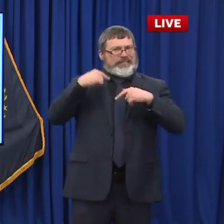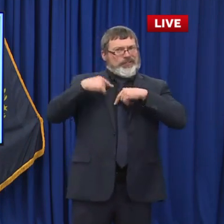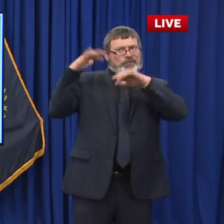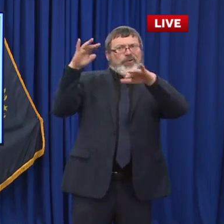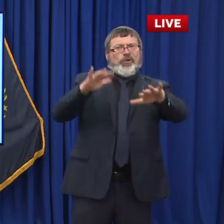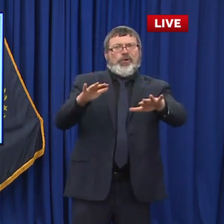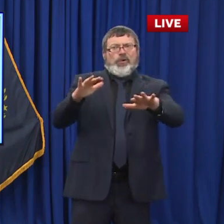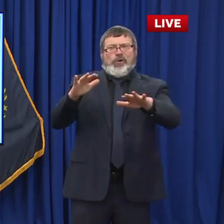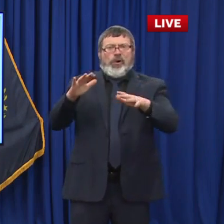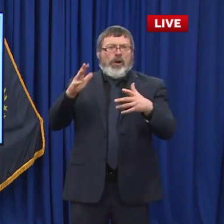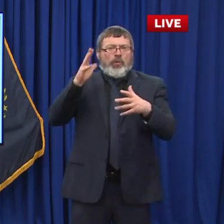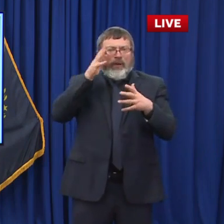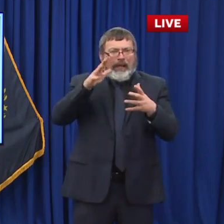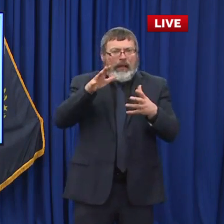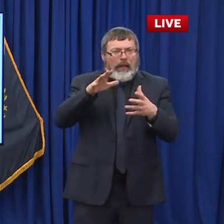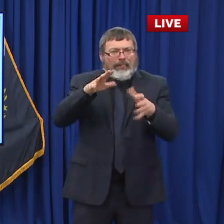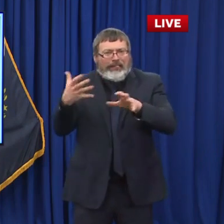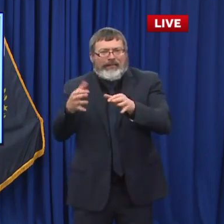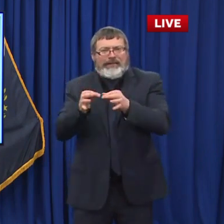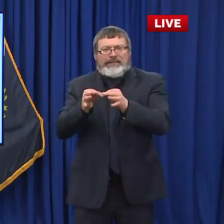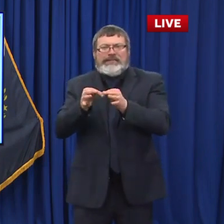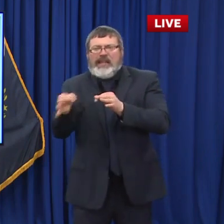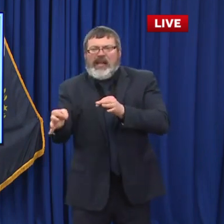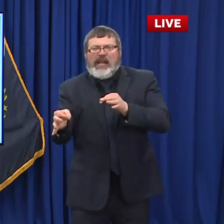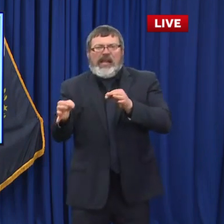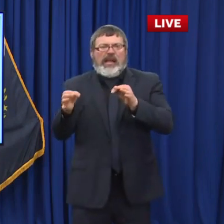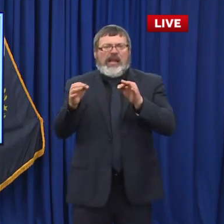THERE WERE QUESTIONS GIVEN TO US ABOUT THE STORM.